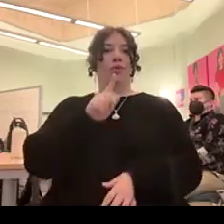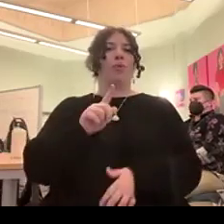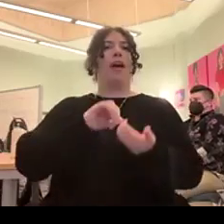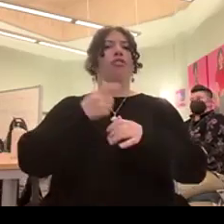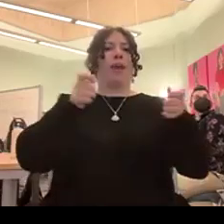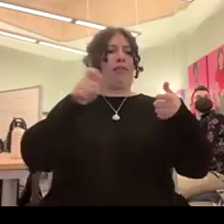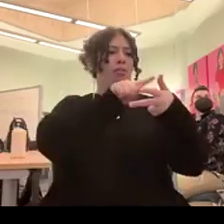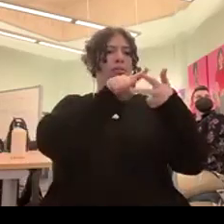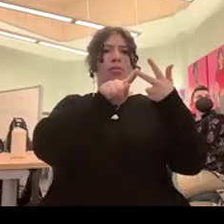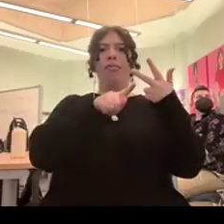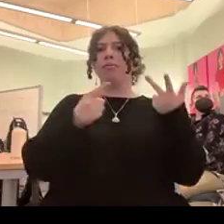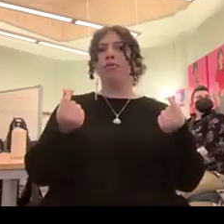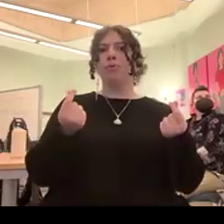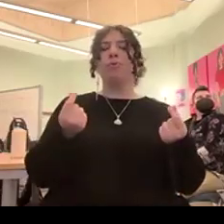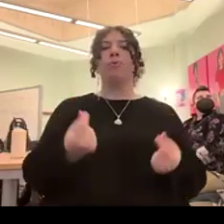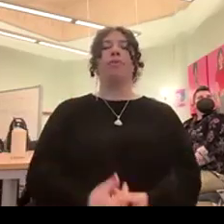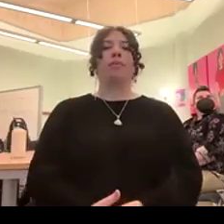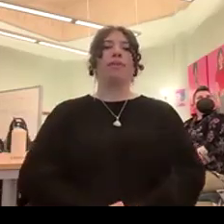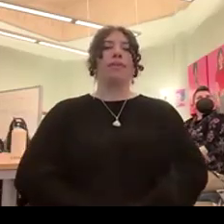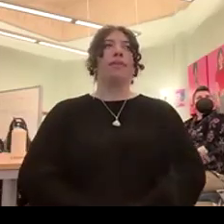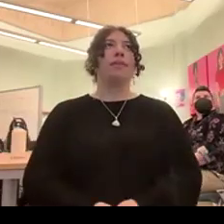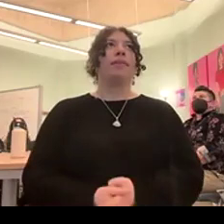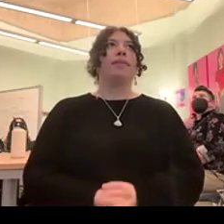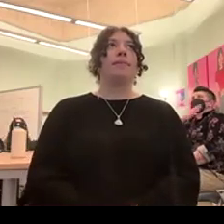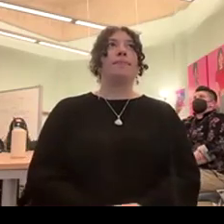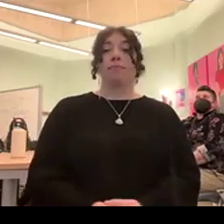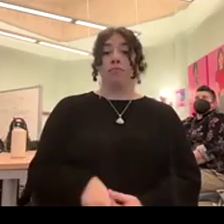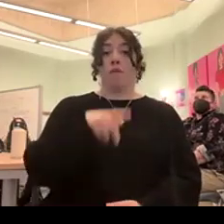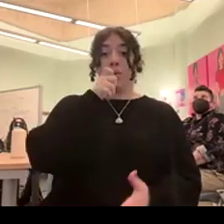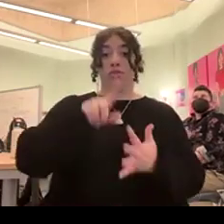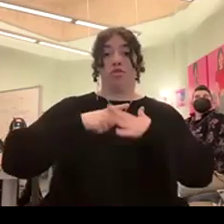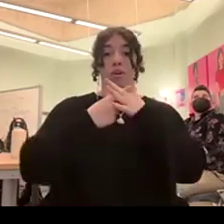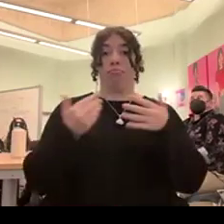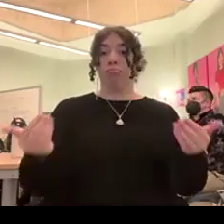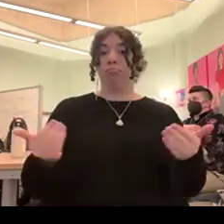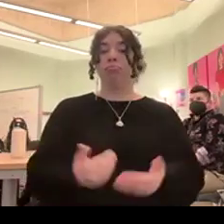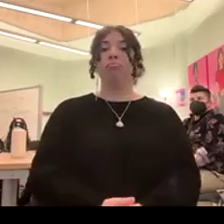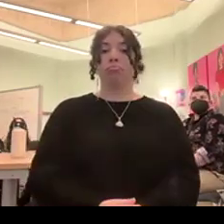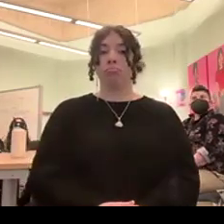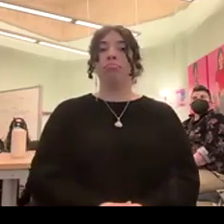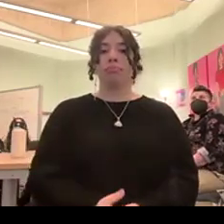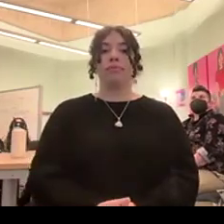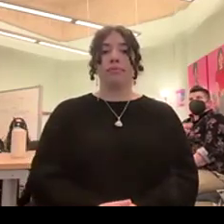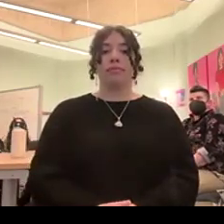those things. What feels the most pertinent to you? How did you handle these things? Whoever